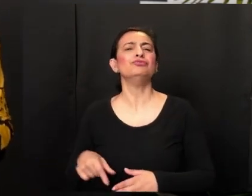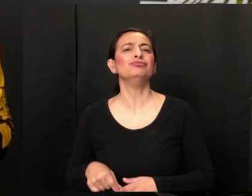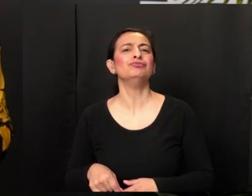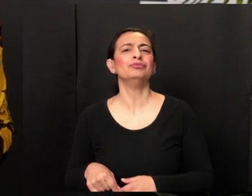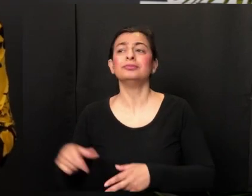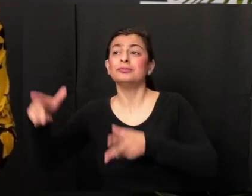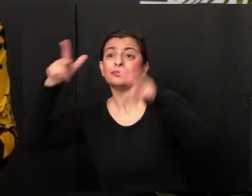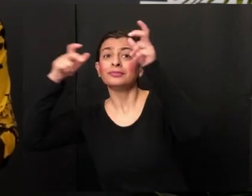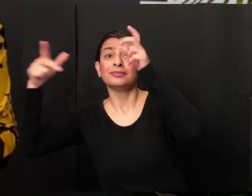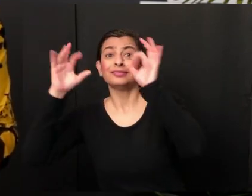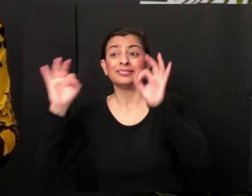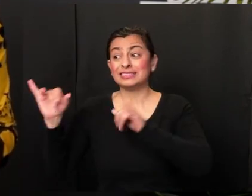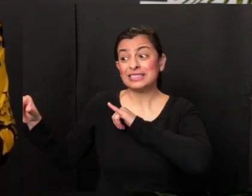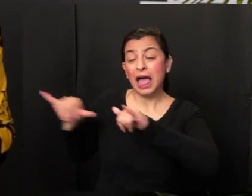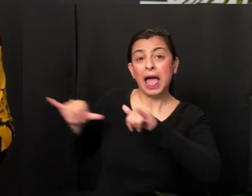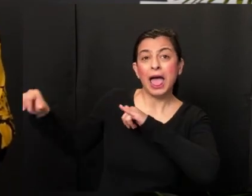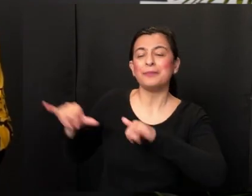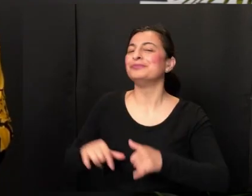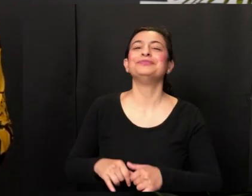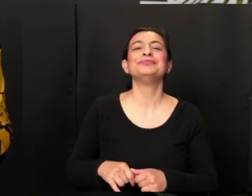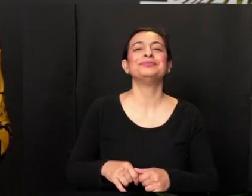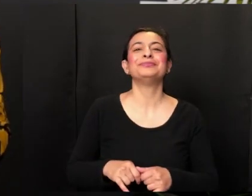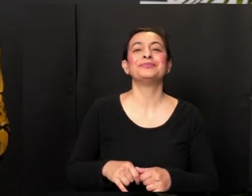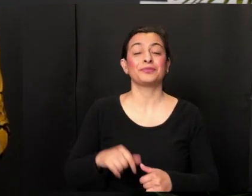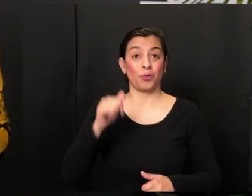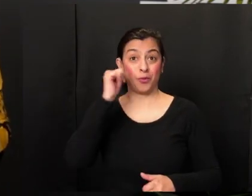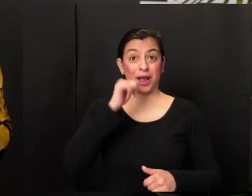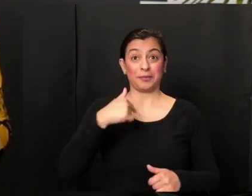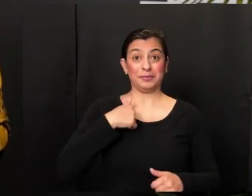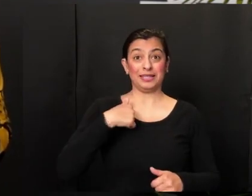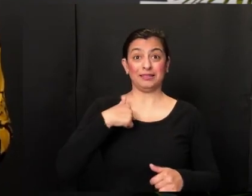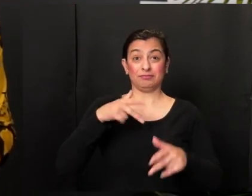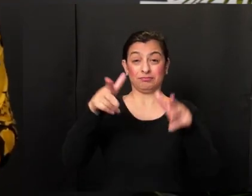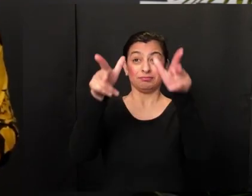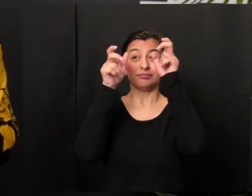And when I set my mind to something, there is nothing that will stop me.